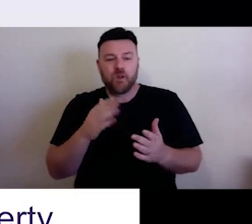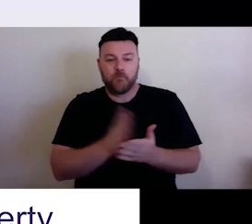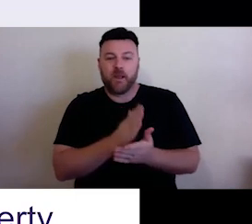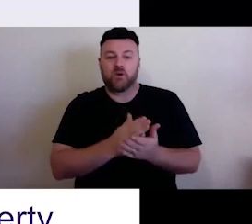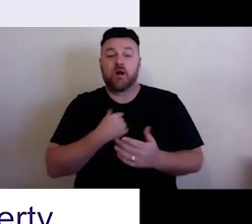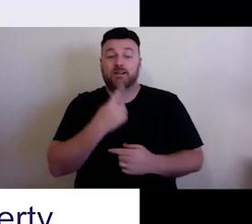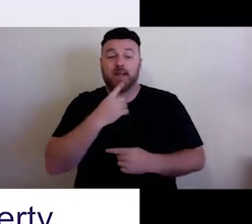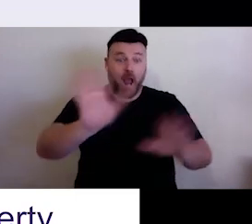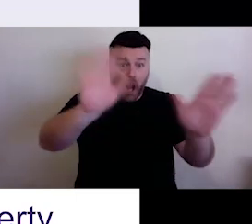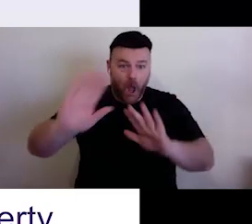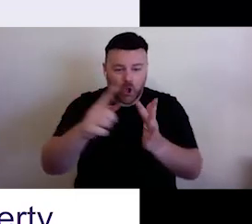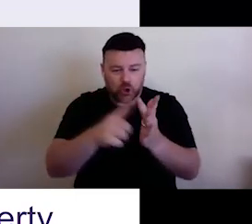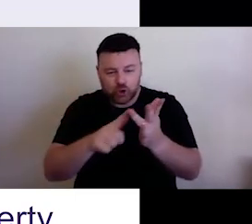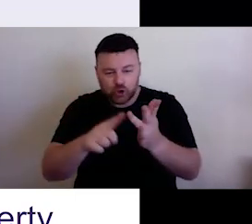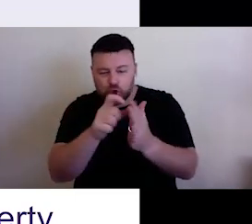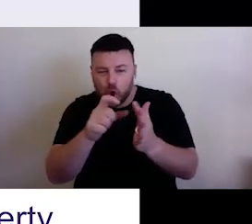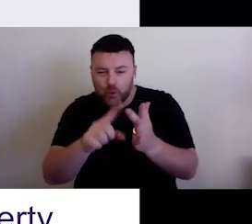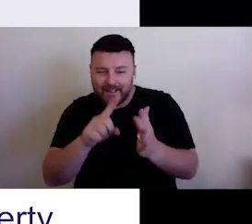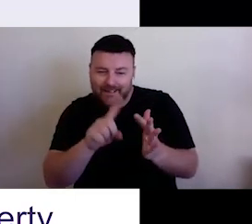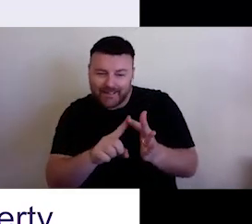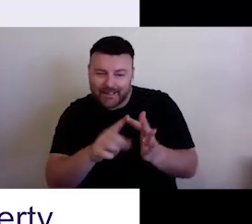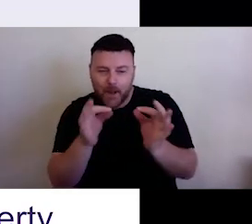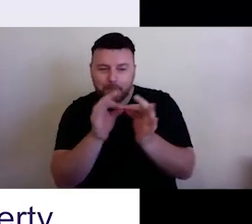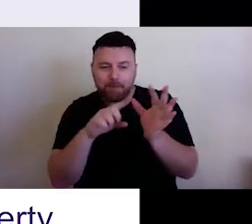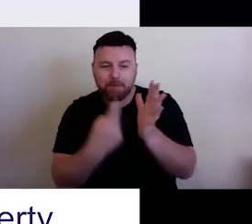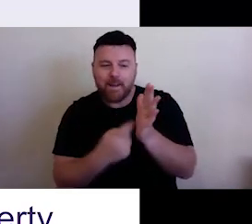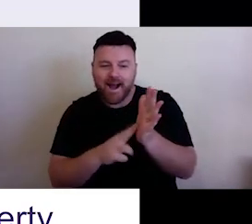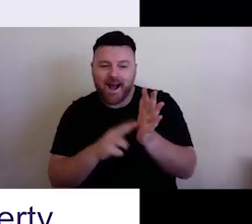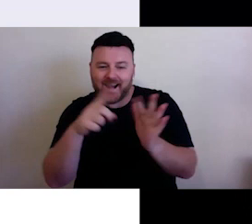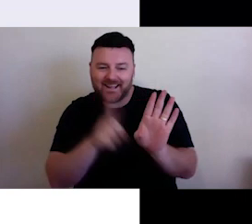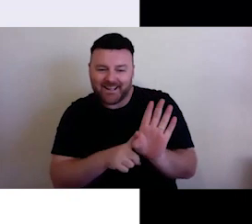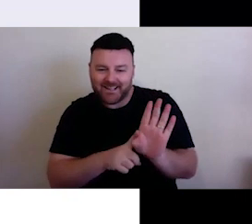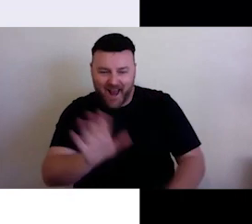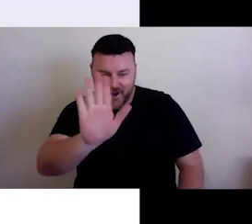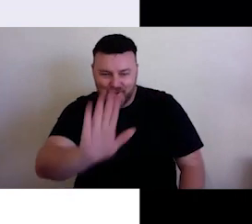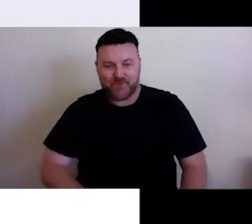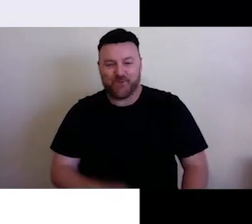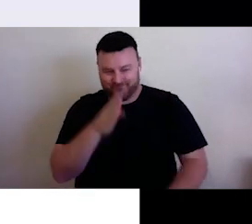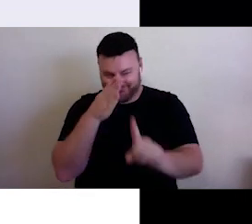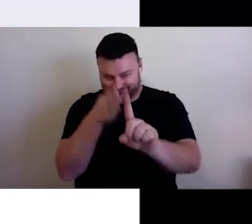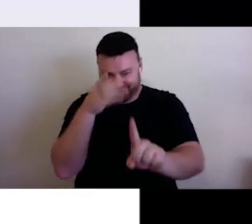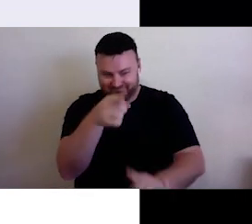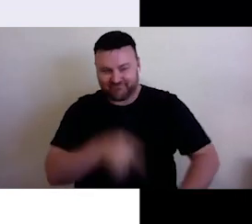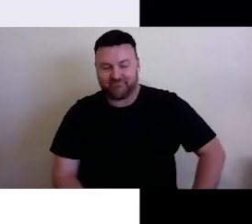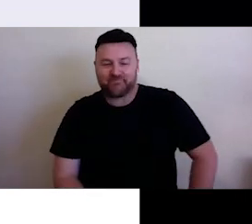Barney out there and hope I'm not going too fast for her. I'm starting